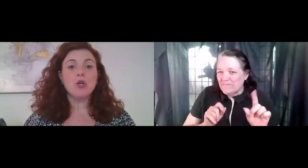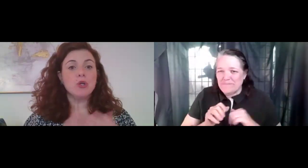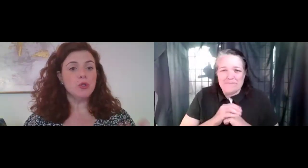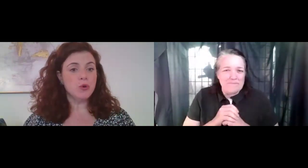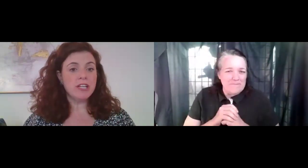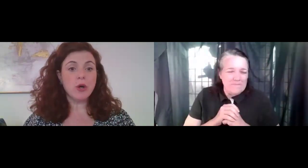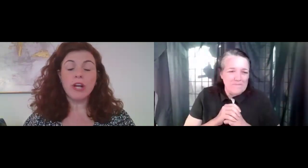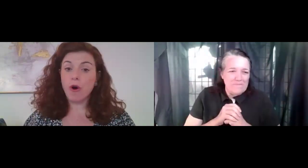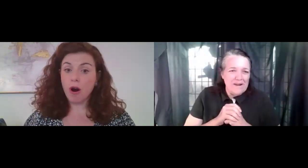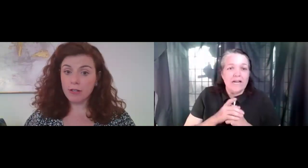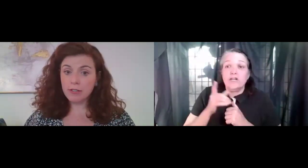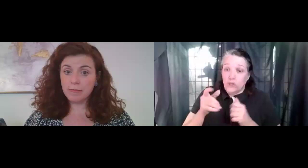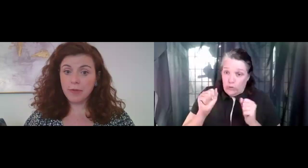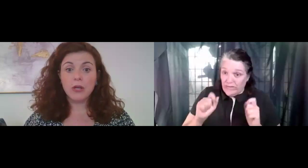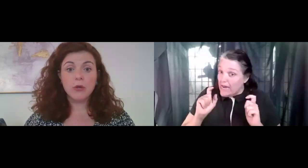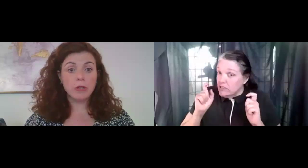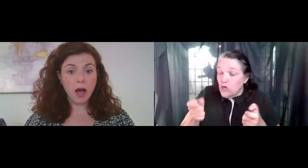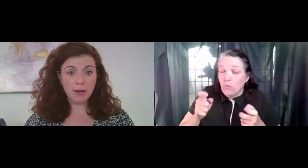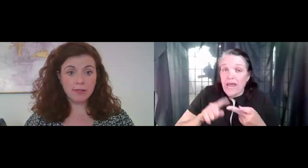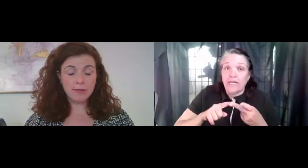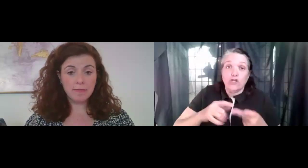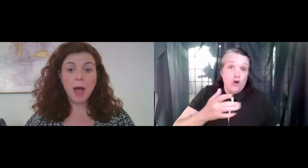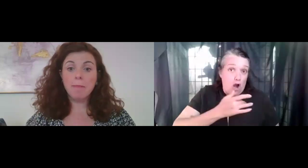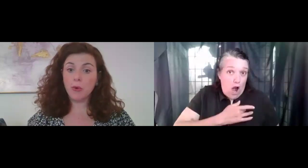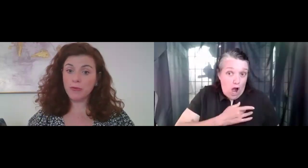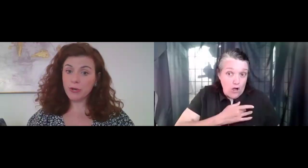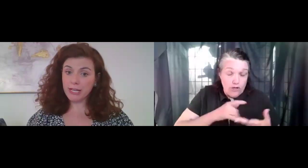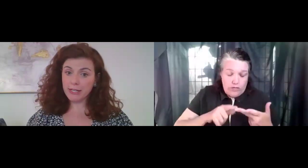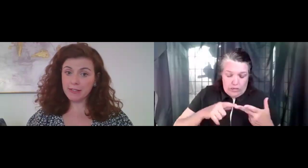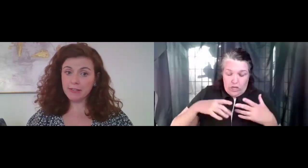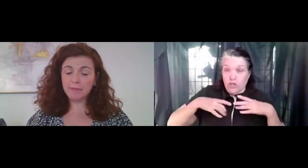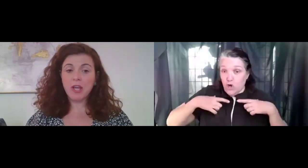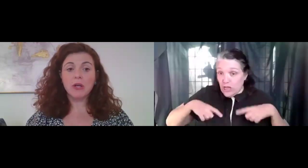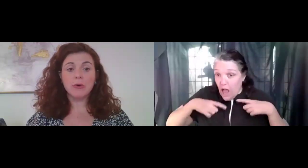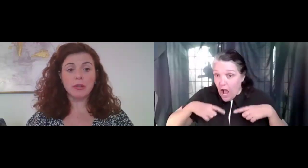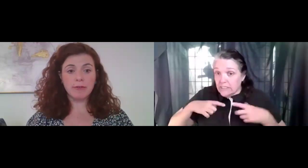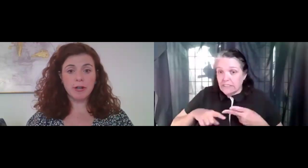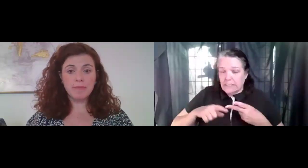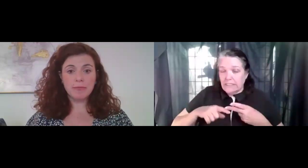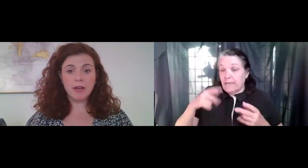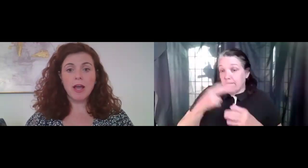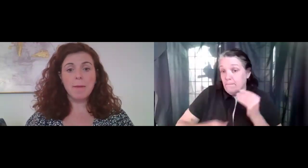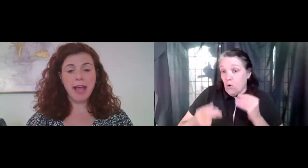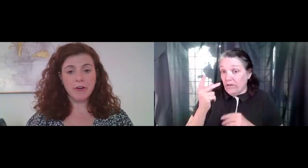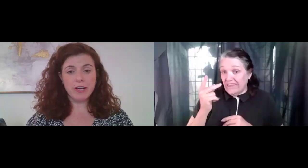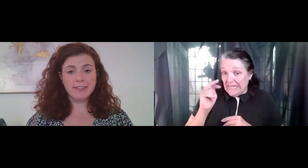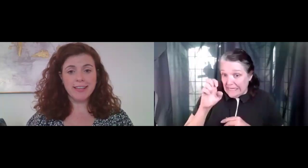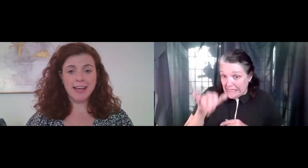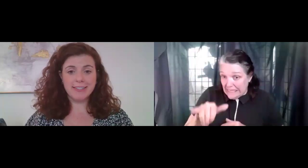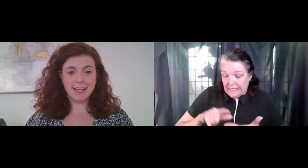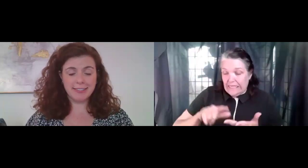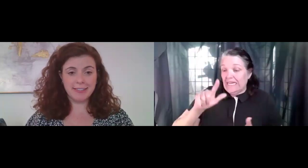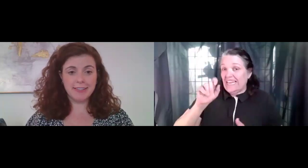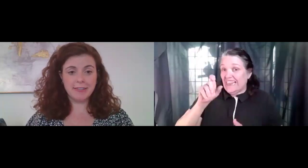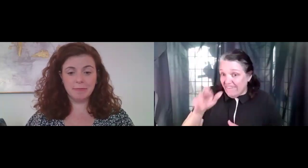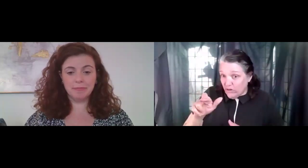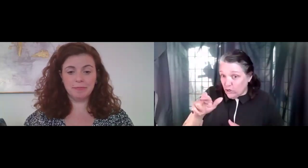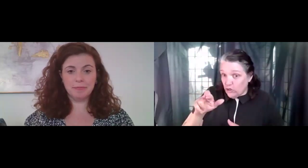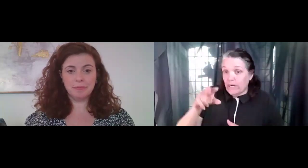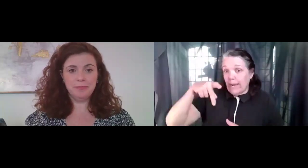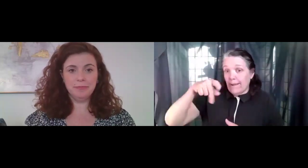You can donate your heart, your lungs, both of your kidneys, your liver, pancreas and intestines.